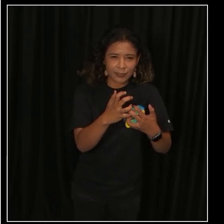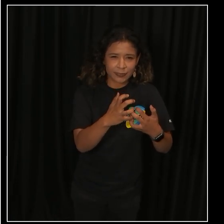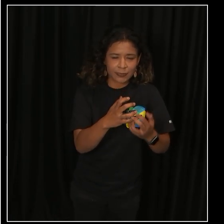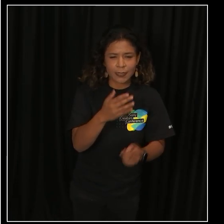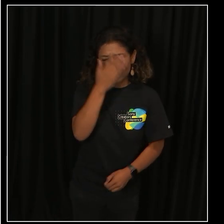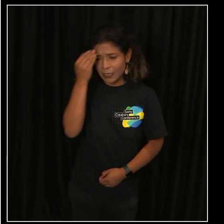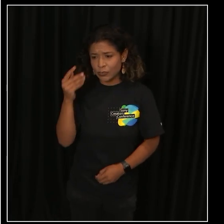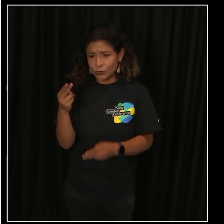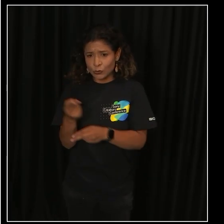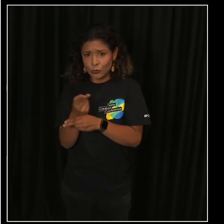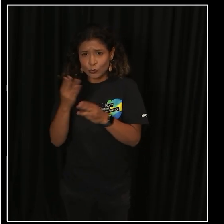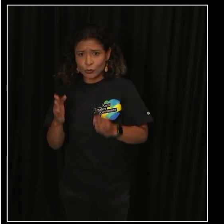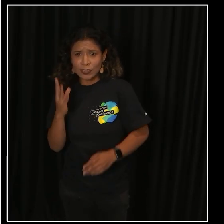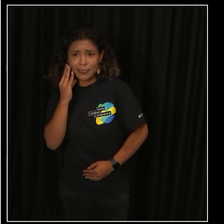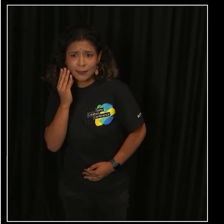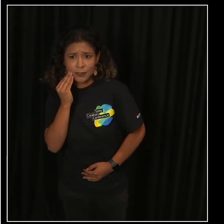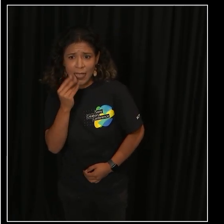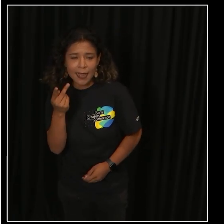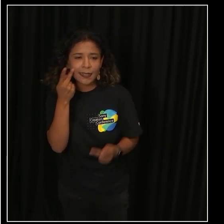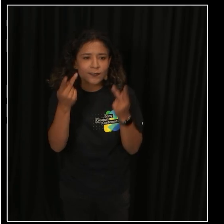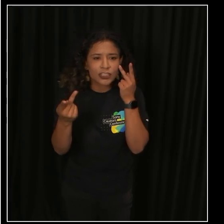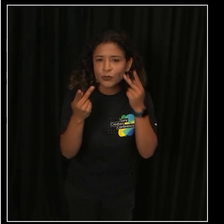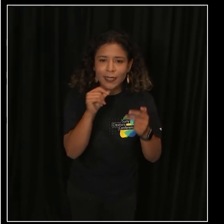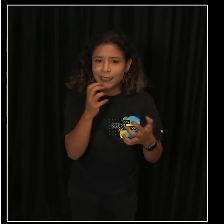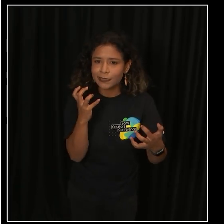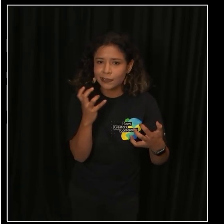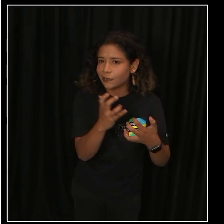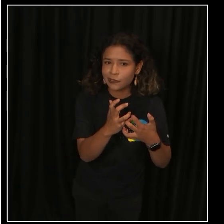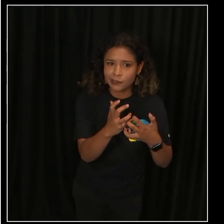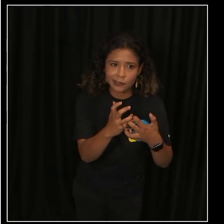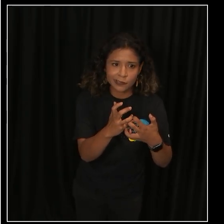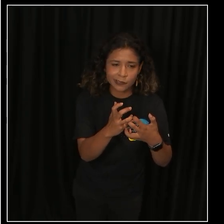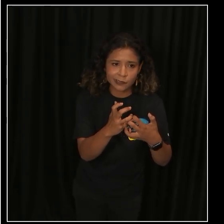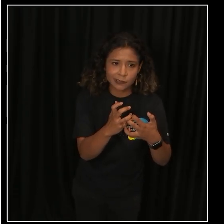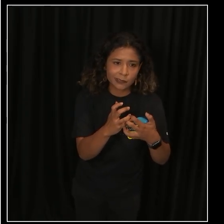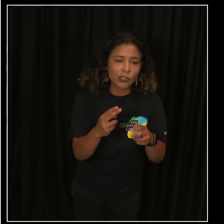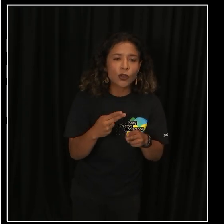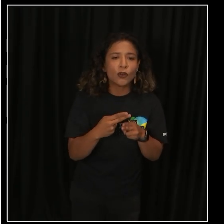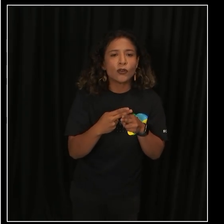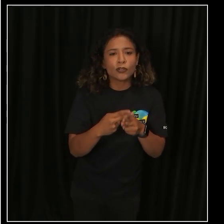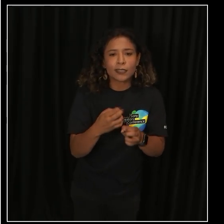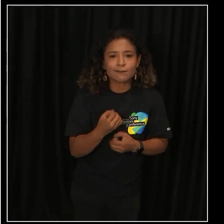and the VR they see, and it occurred a phenomenon called the VR sickness.